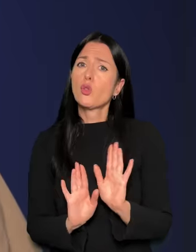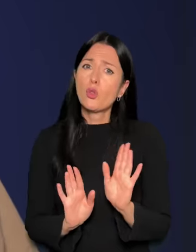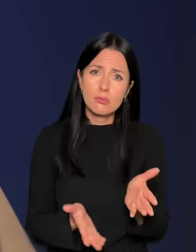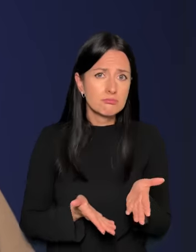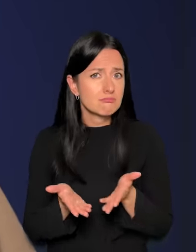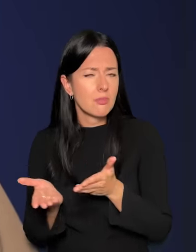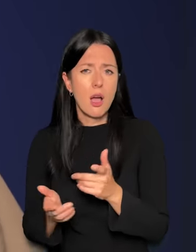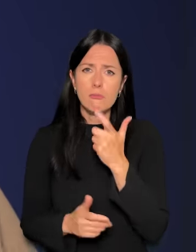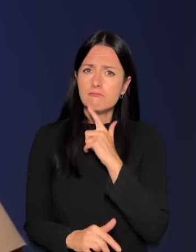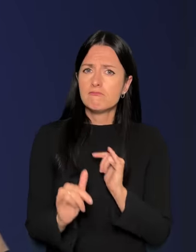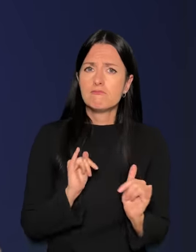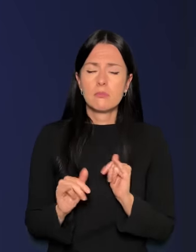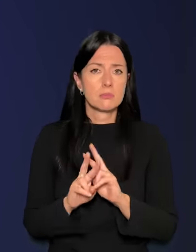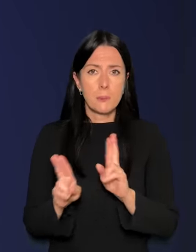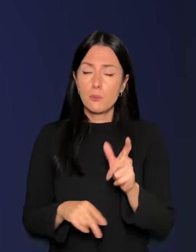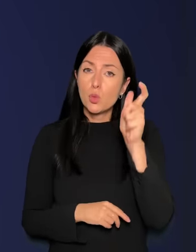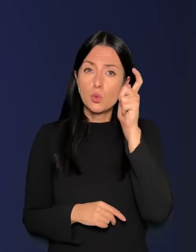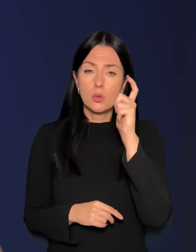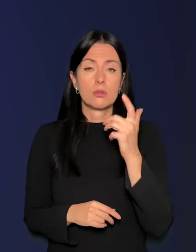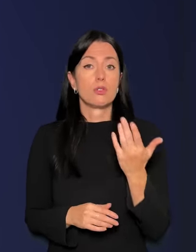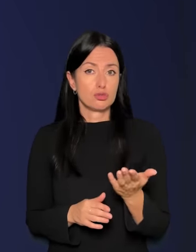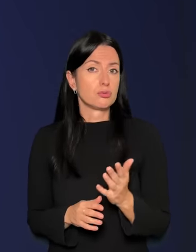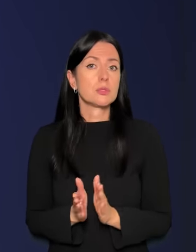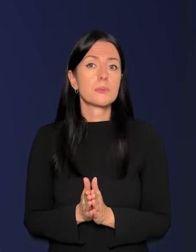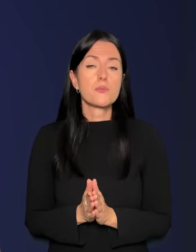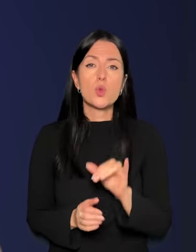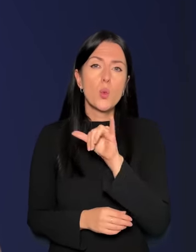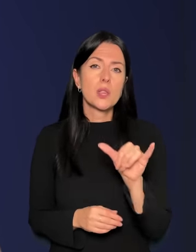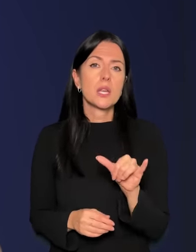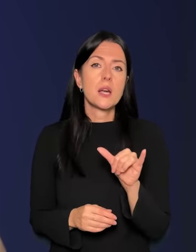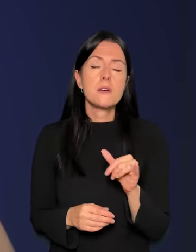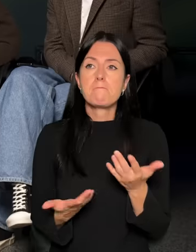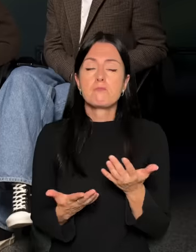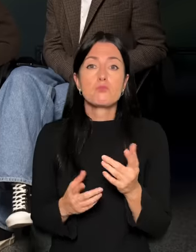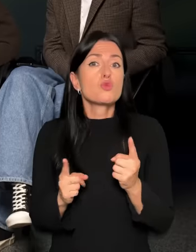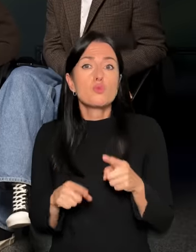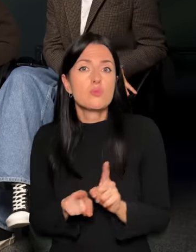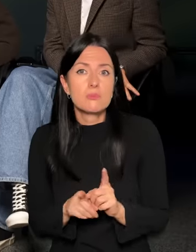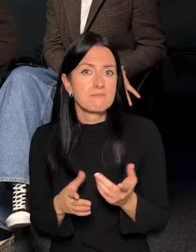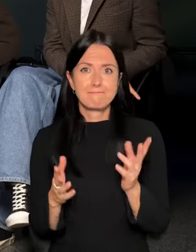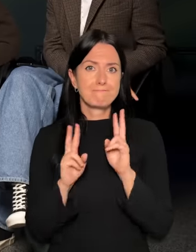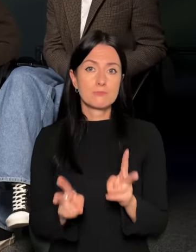And they just reply, "Well, please." The same in Turkey. They